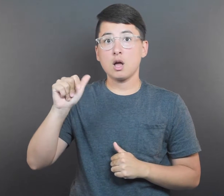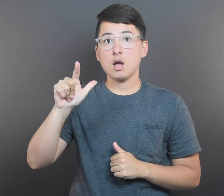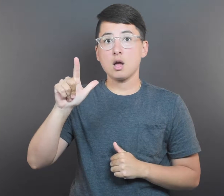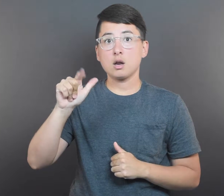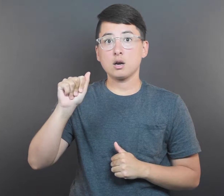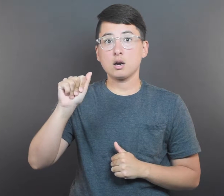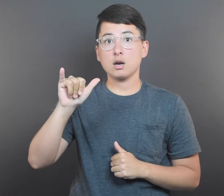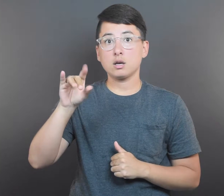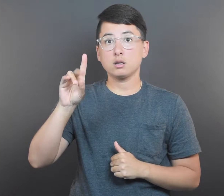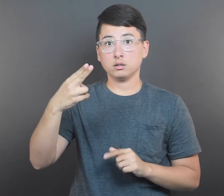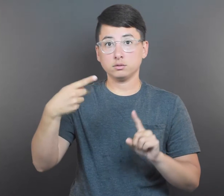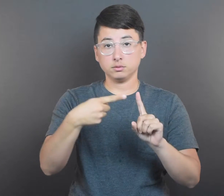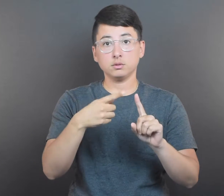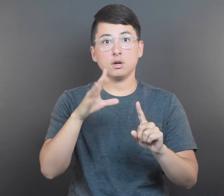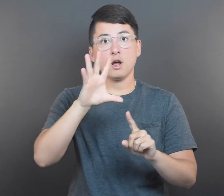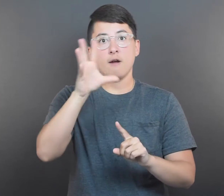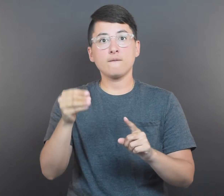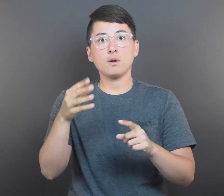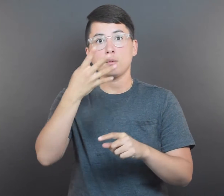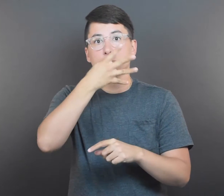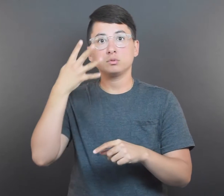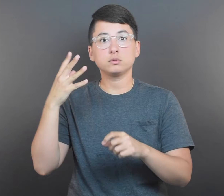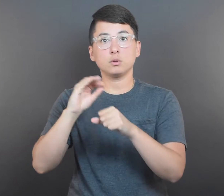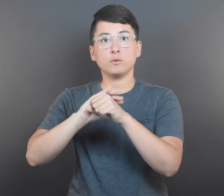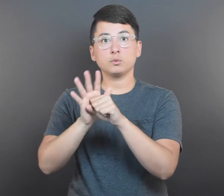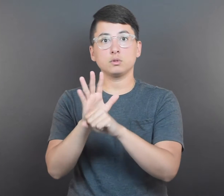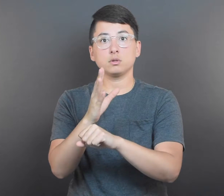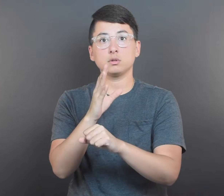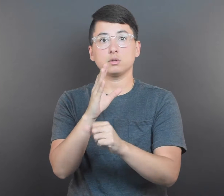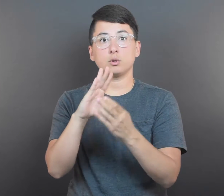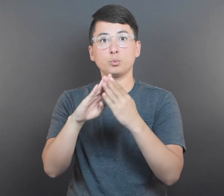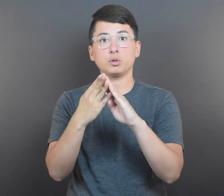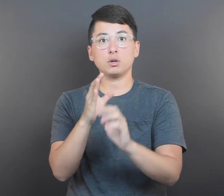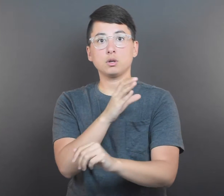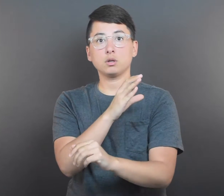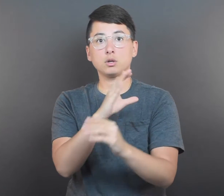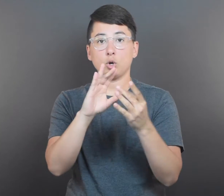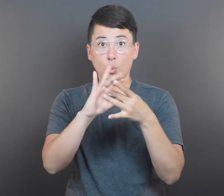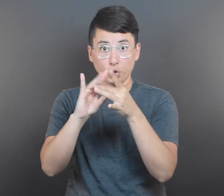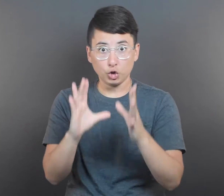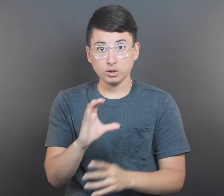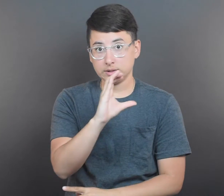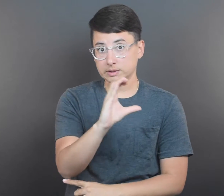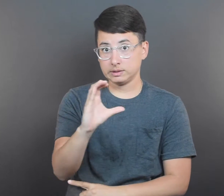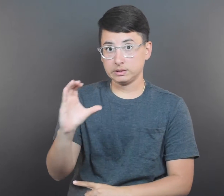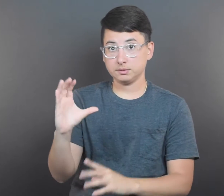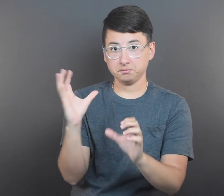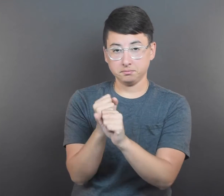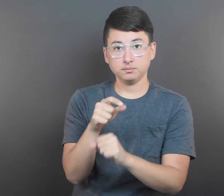about vaccine from women and youth in the area. A previous series of vaccine clinics